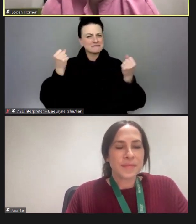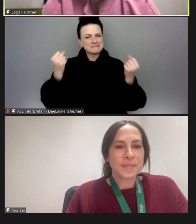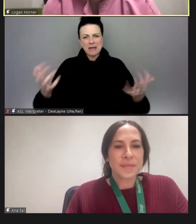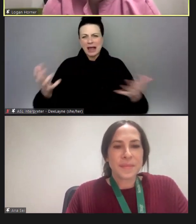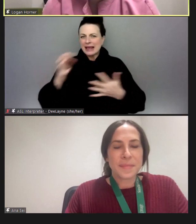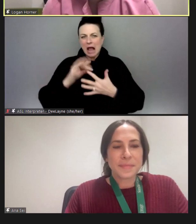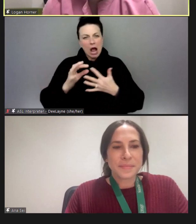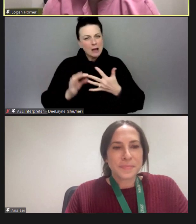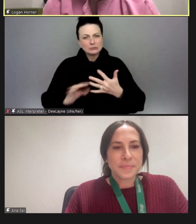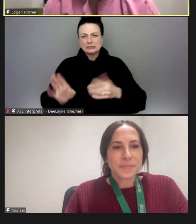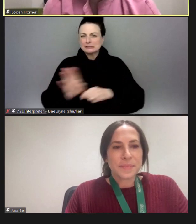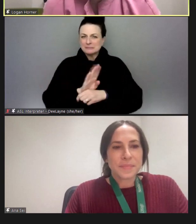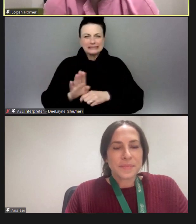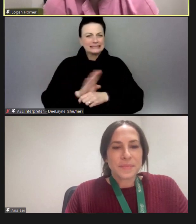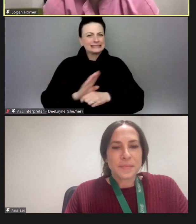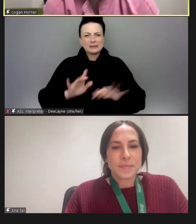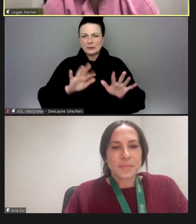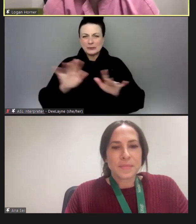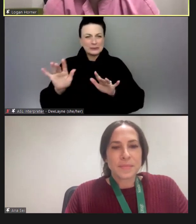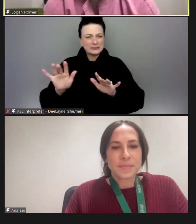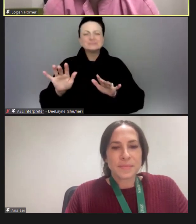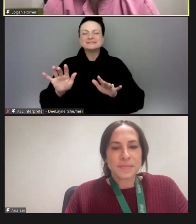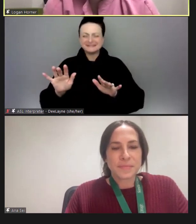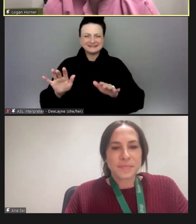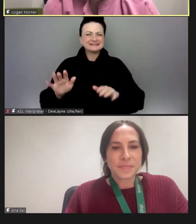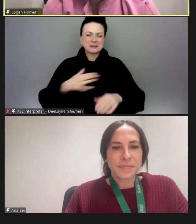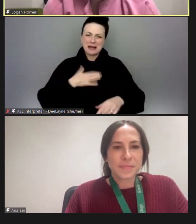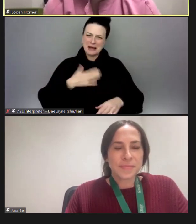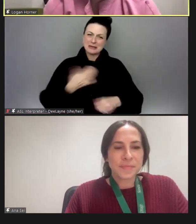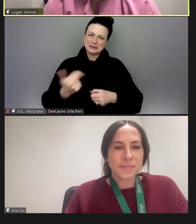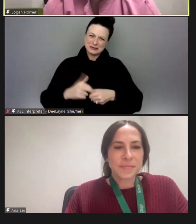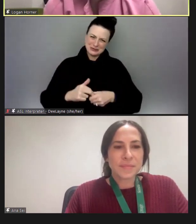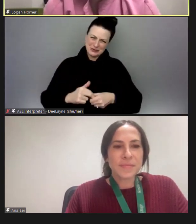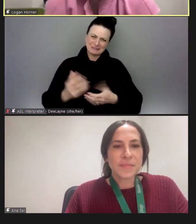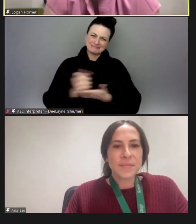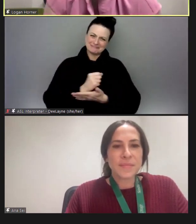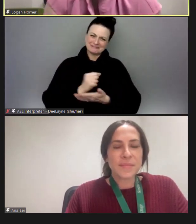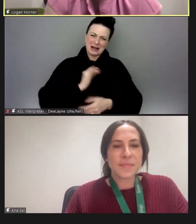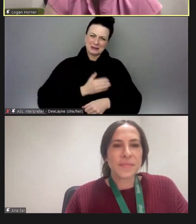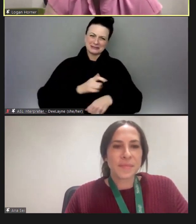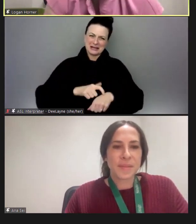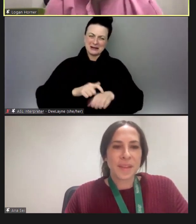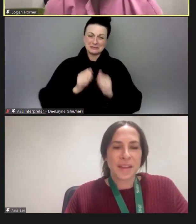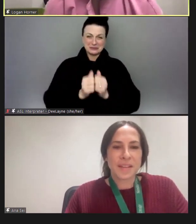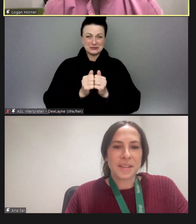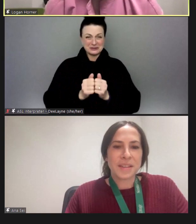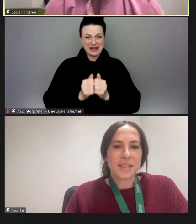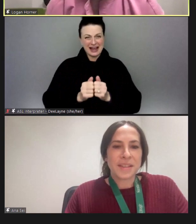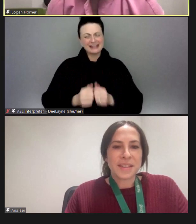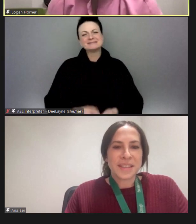going on and I'm so glad that you are